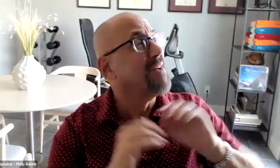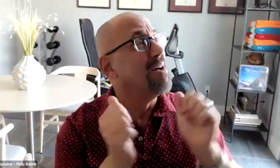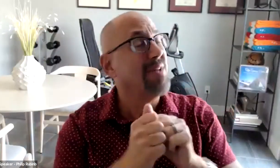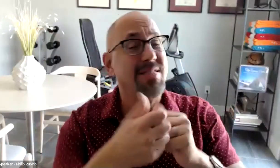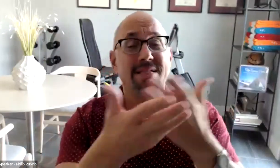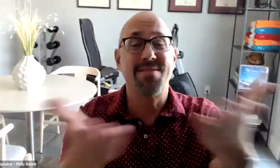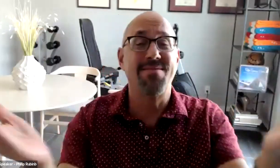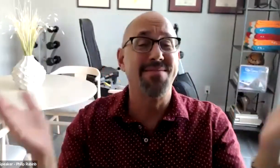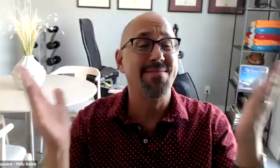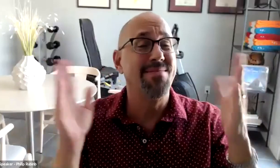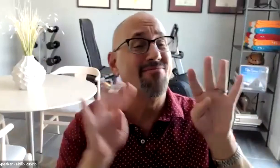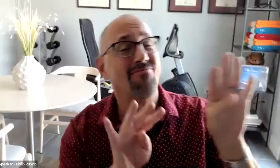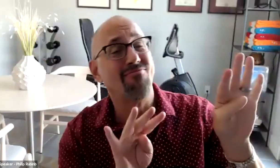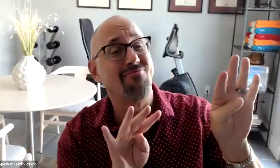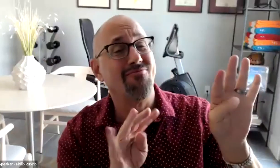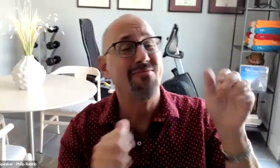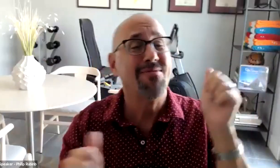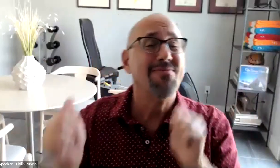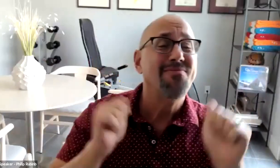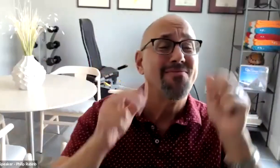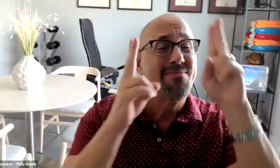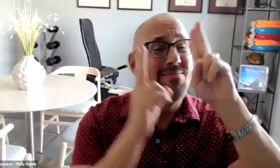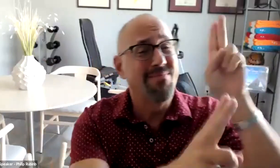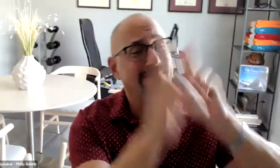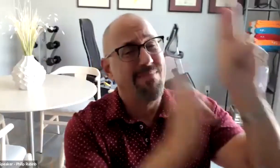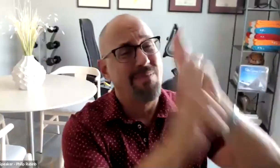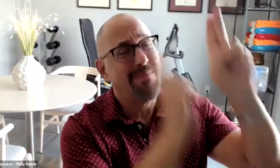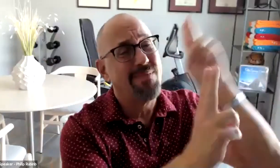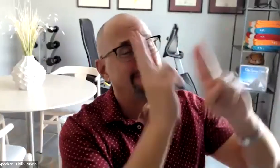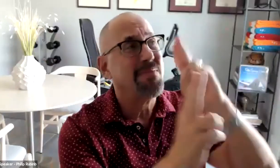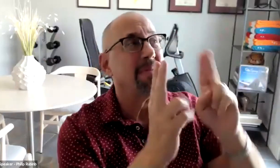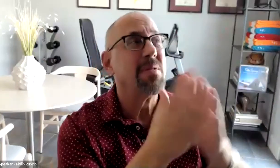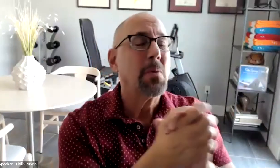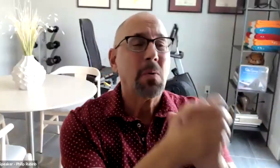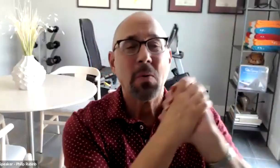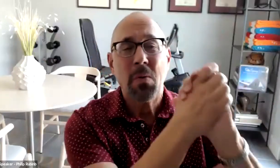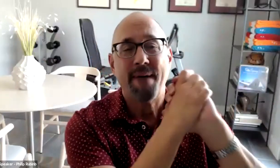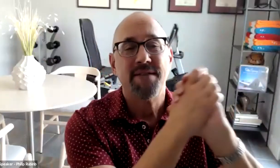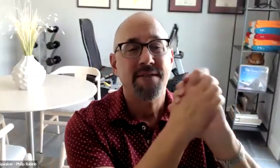Well, Guy, do you feel satisfied with everything that's gone on today in our wonder